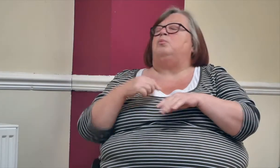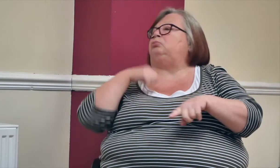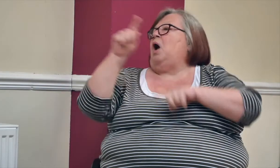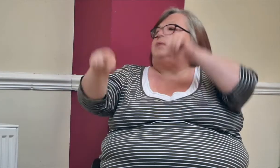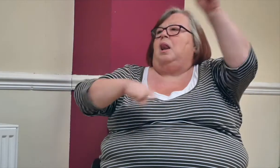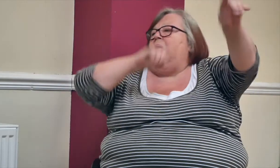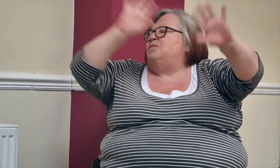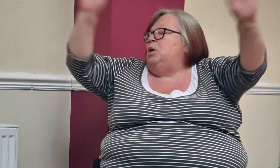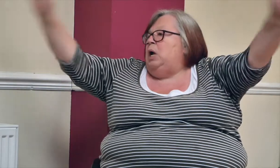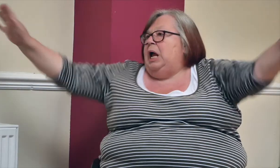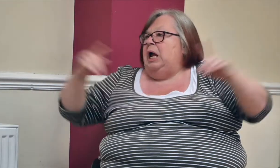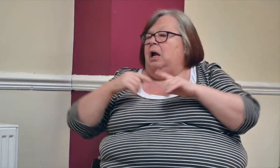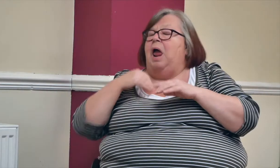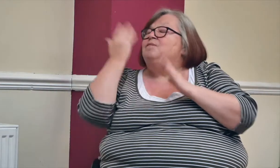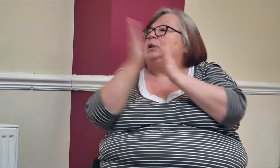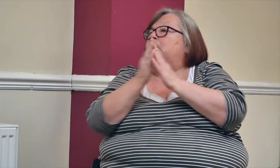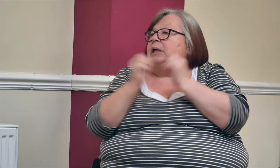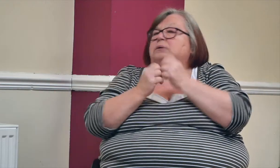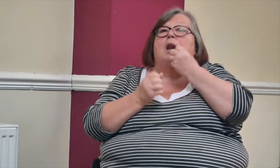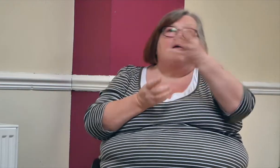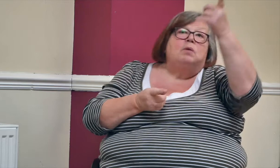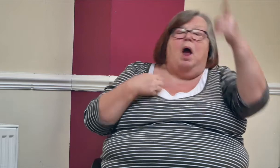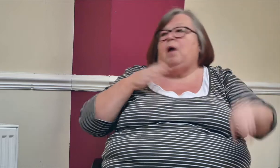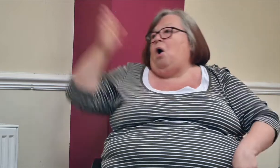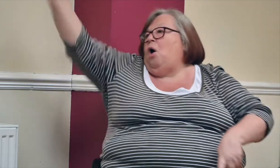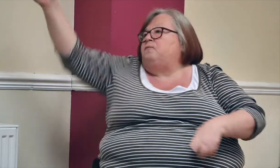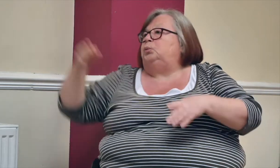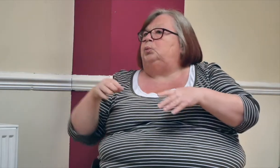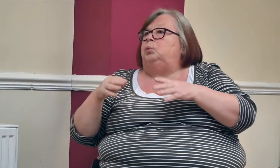I travelled everywhere! Every weekend. If the weather was good, I was off!